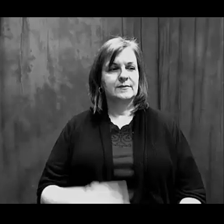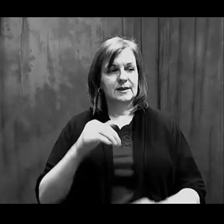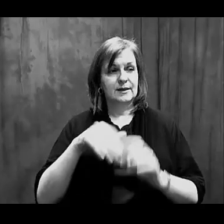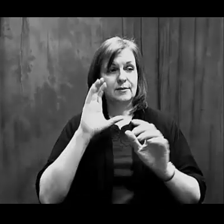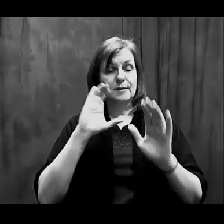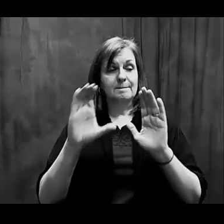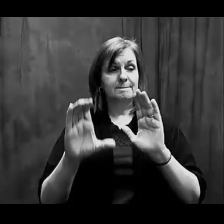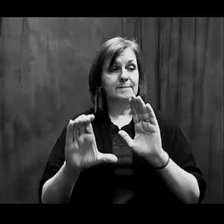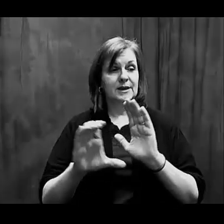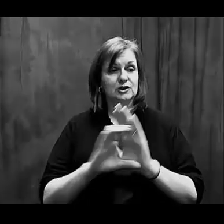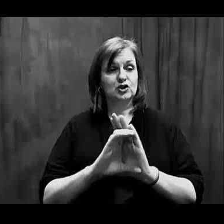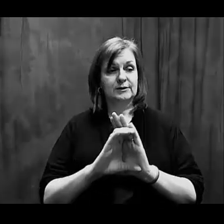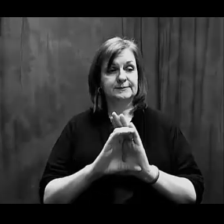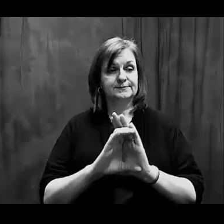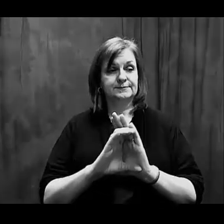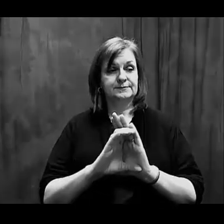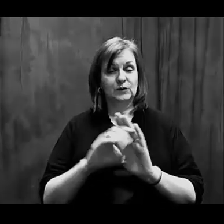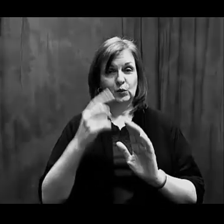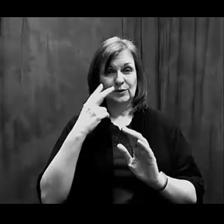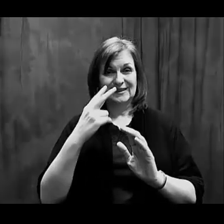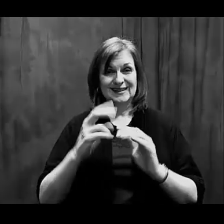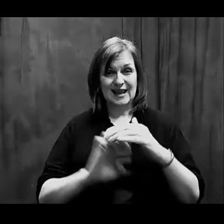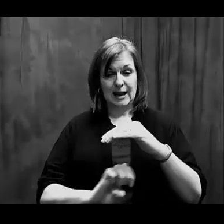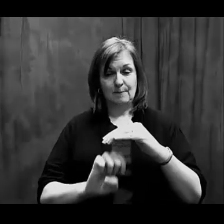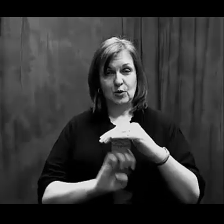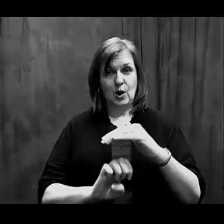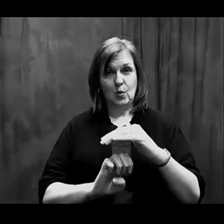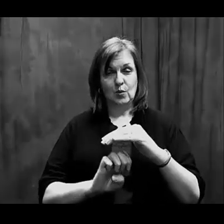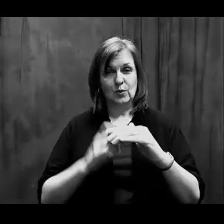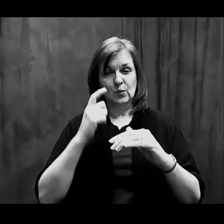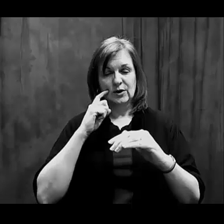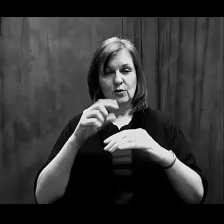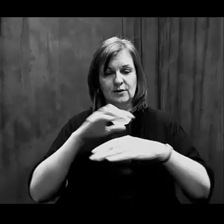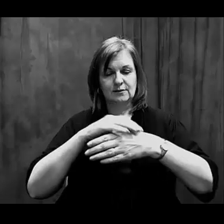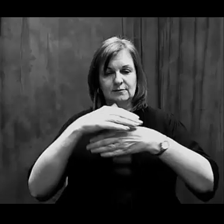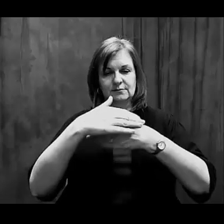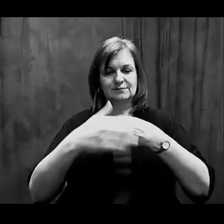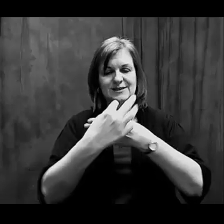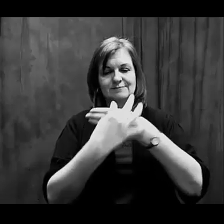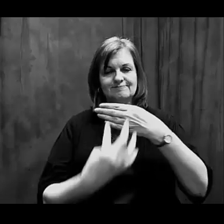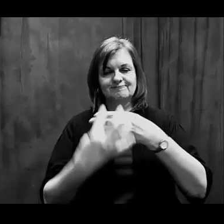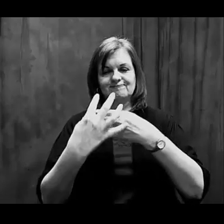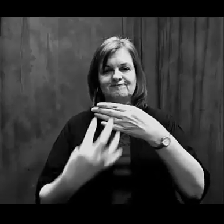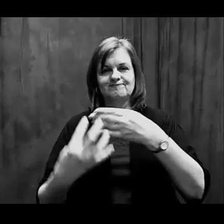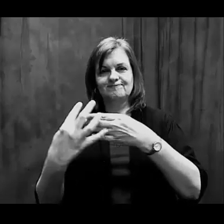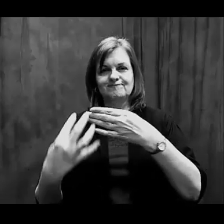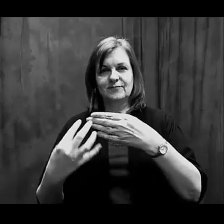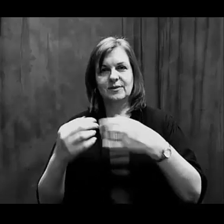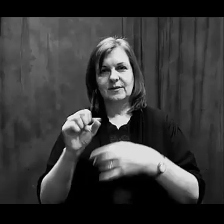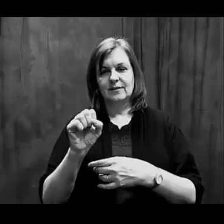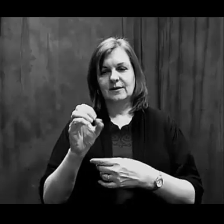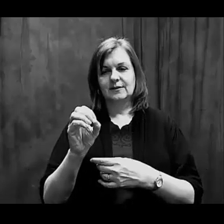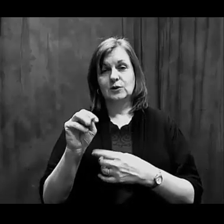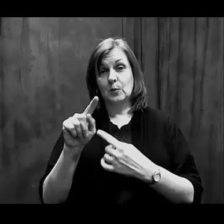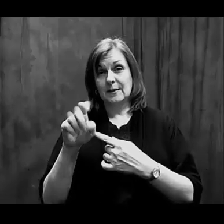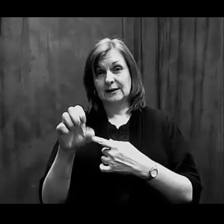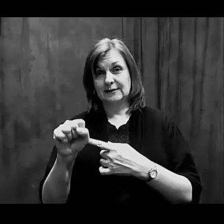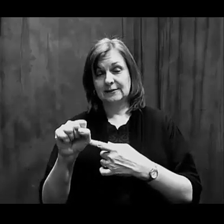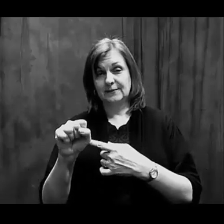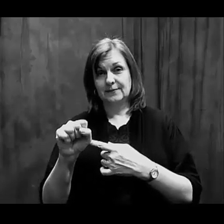here you see in the developing embryo the placement of the somites